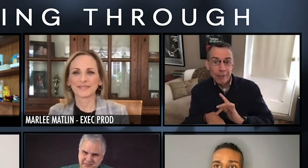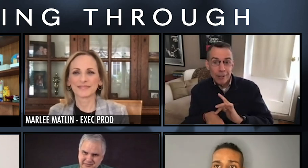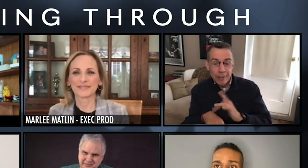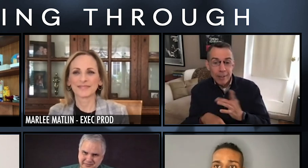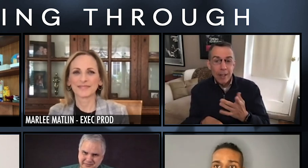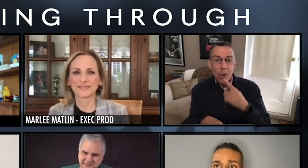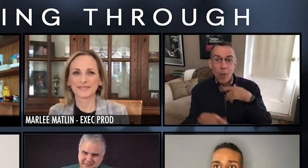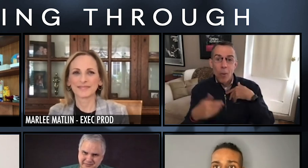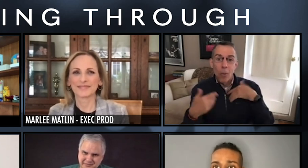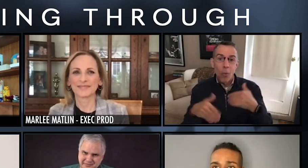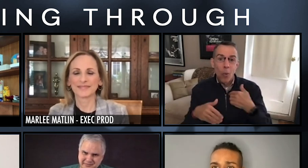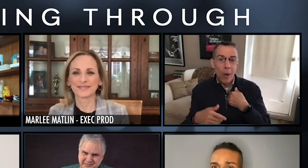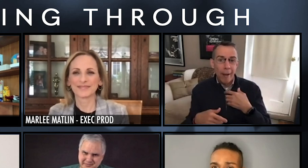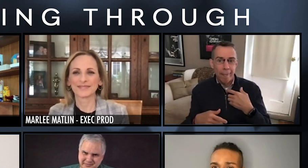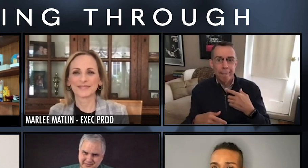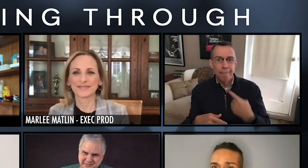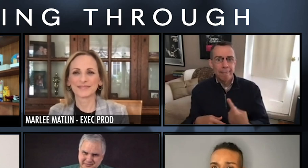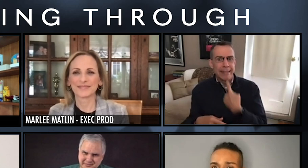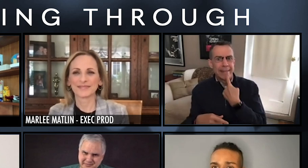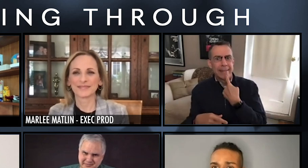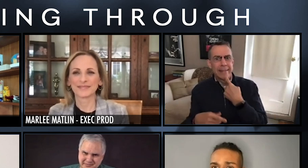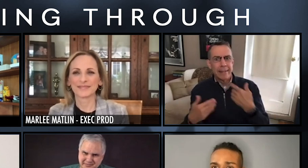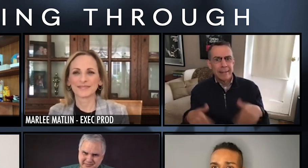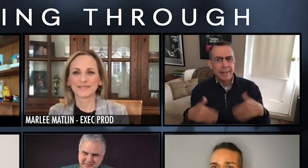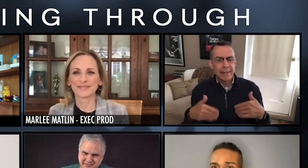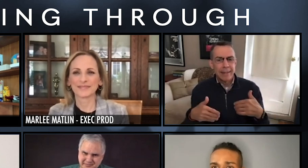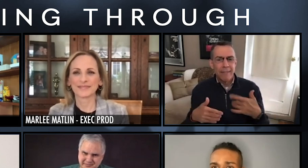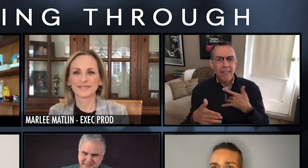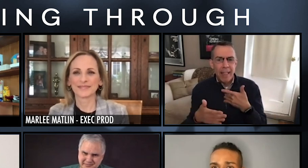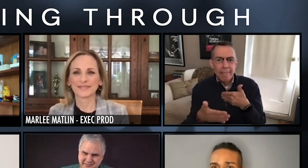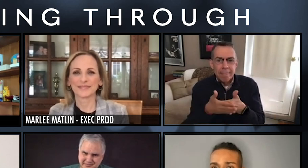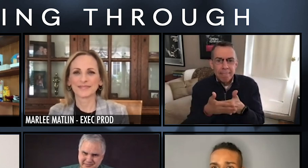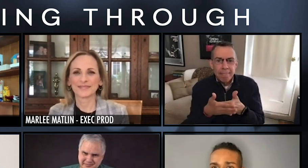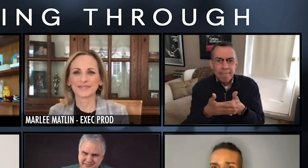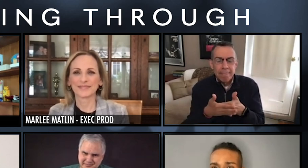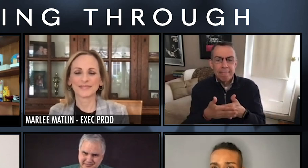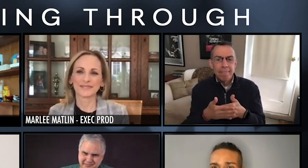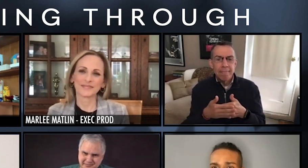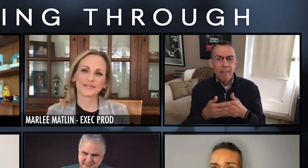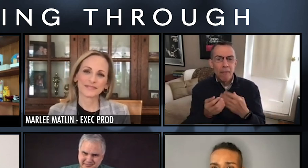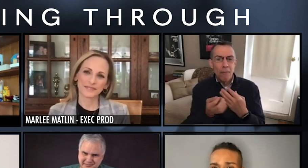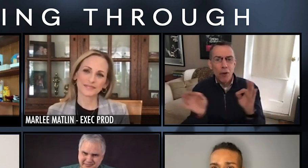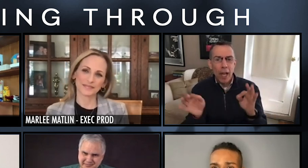missed. Just the intimacy of being able to just freely touch someone else. And,